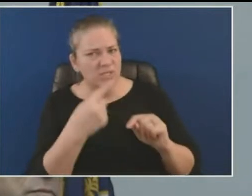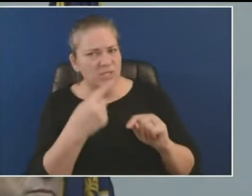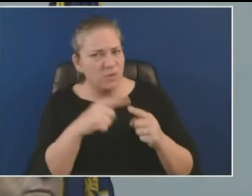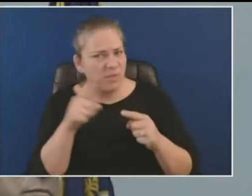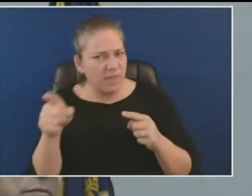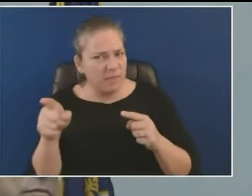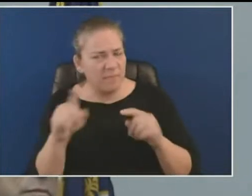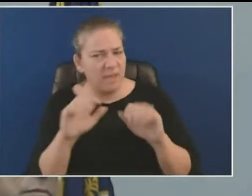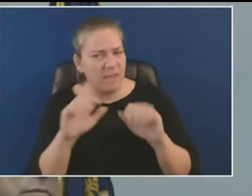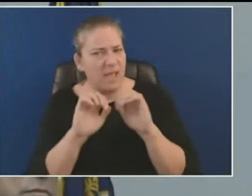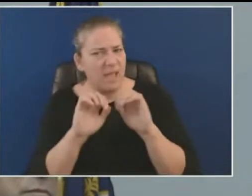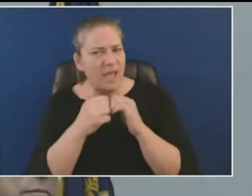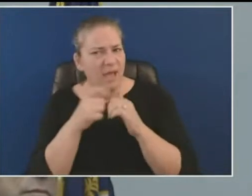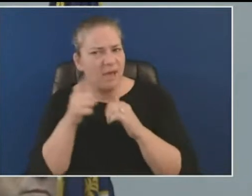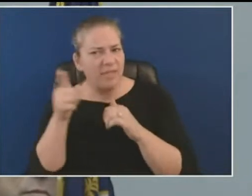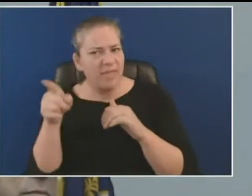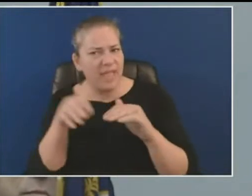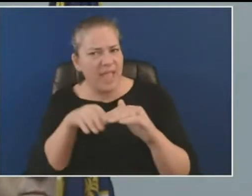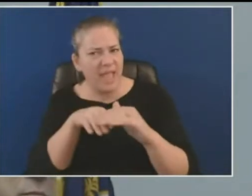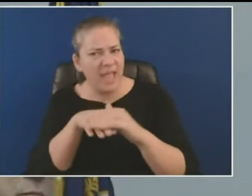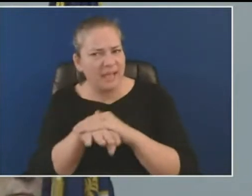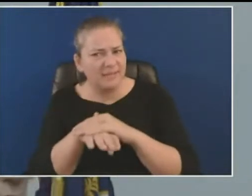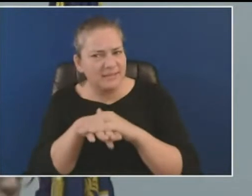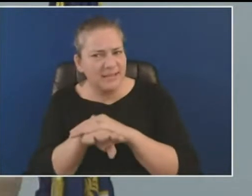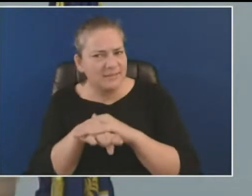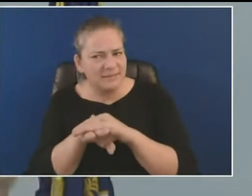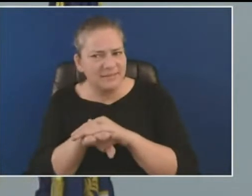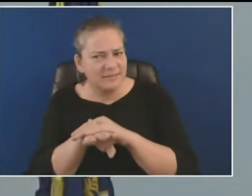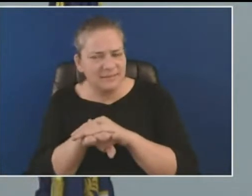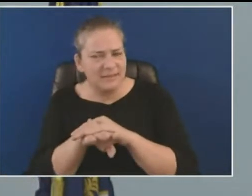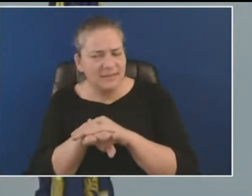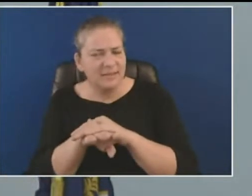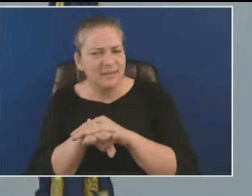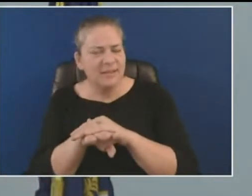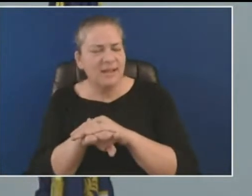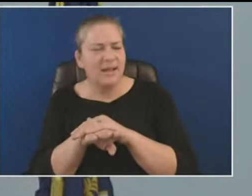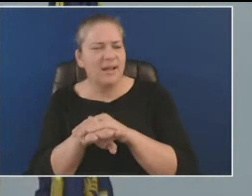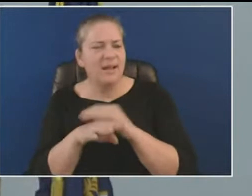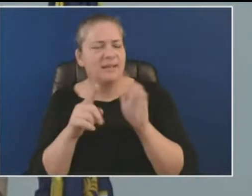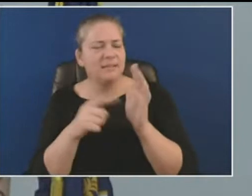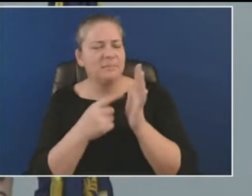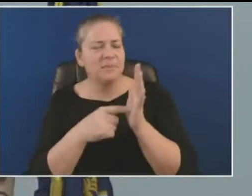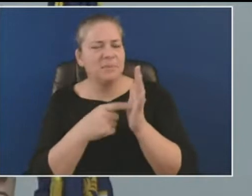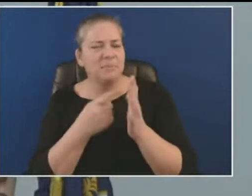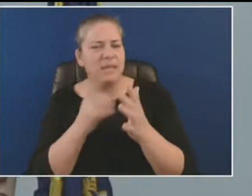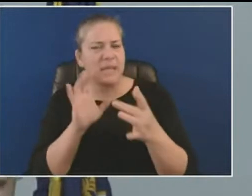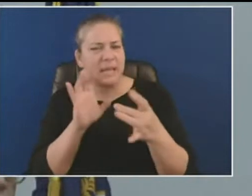when power is out in some places and getting connection to the Internet or being able to find that out?